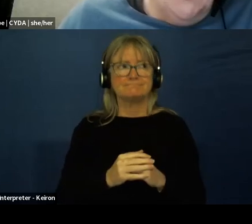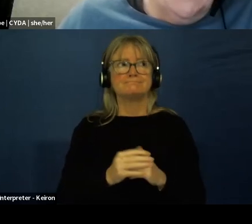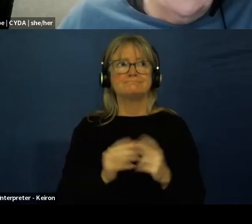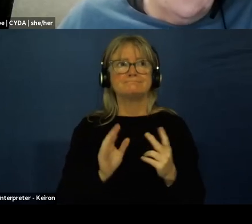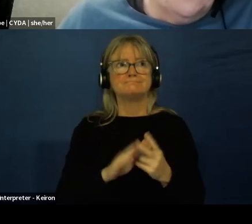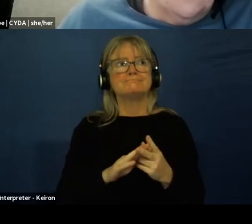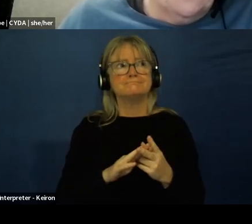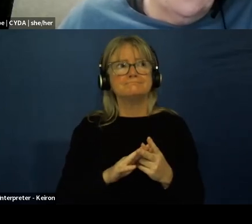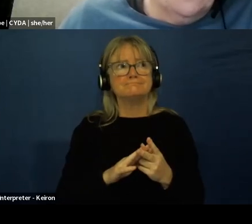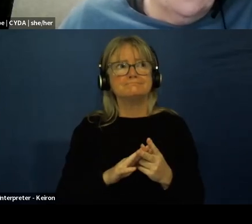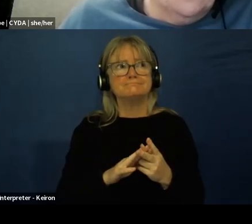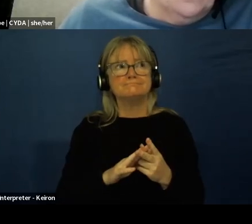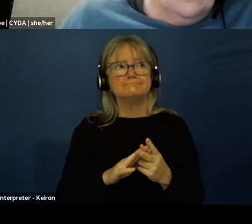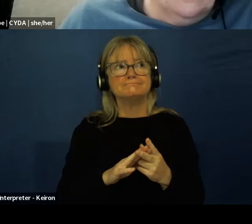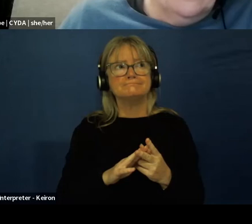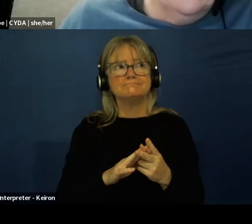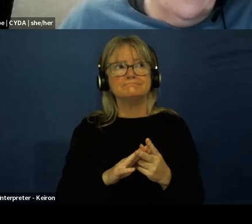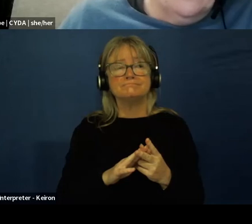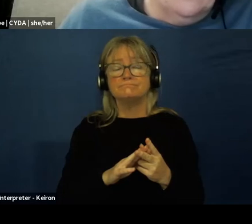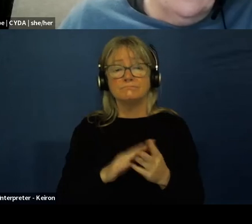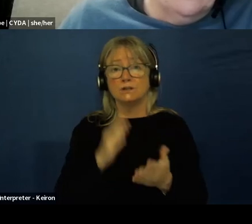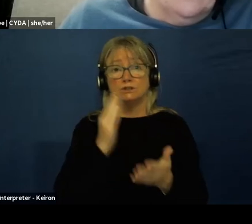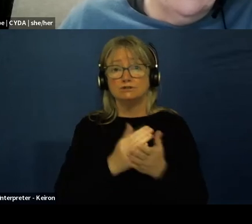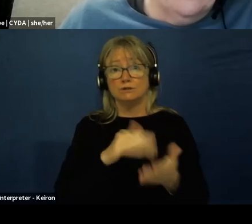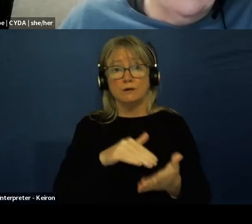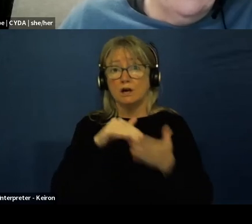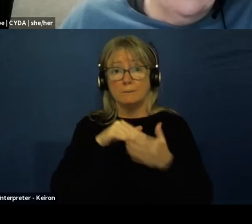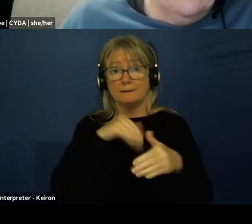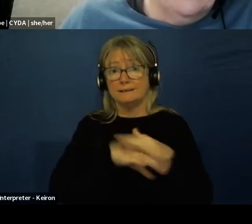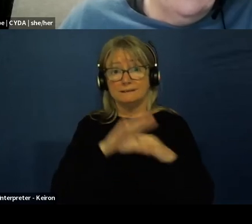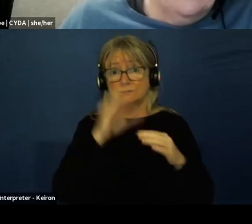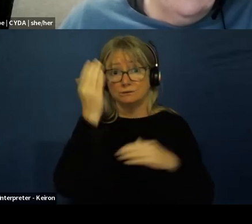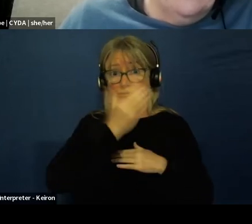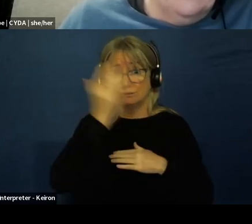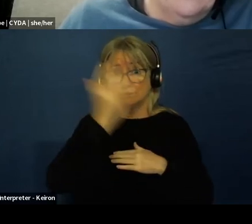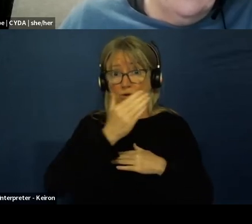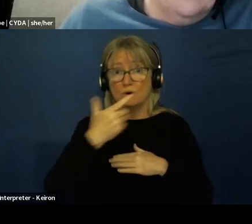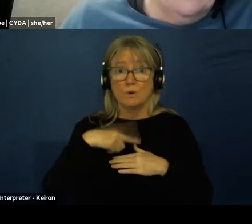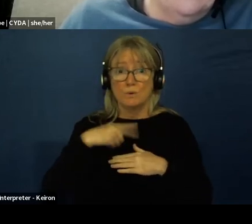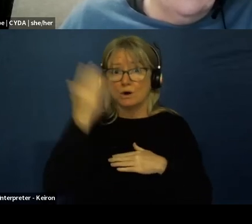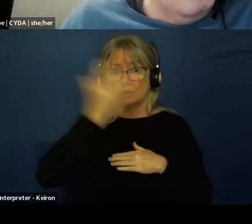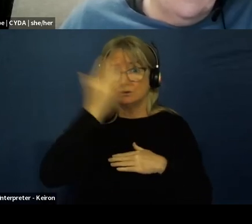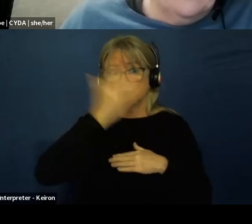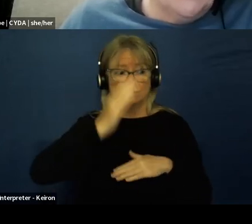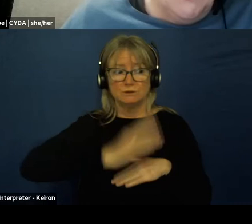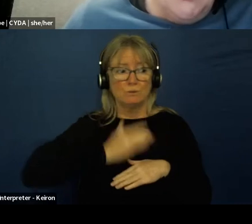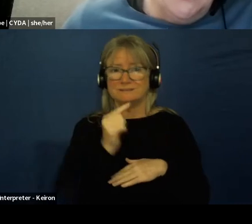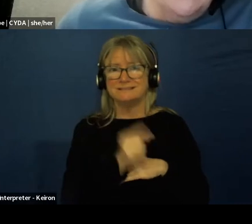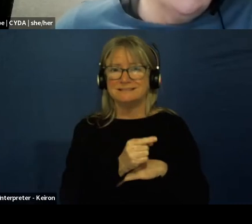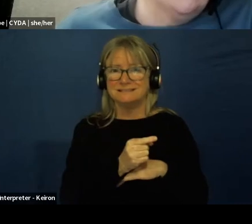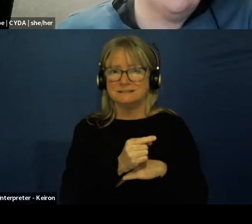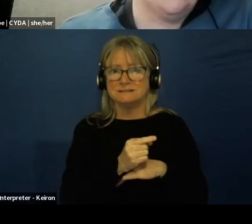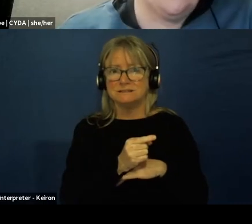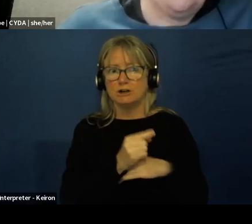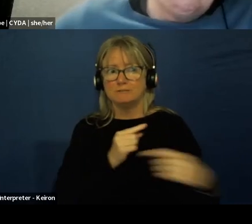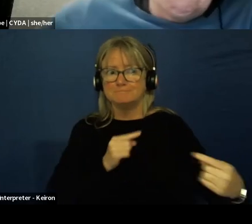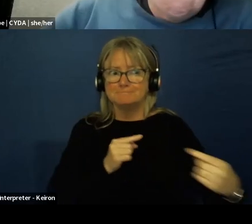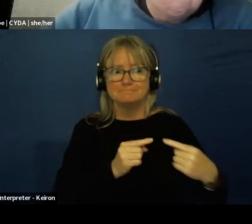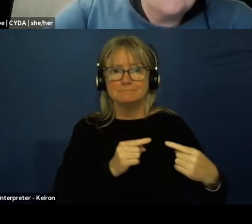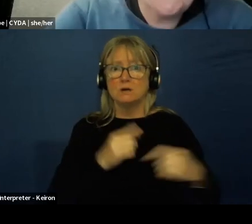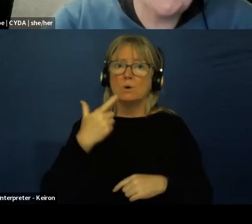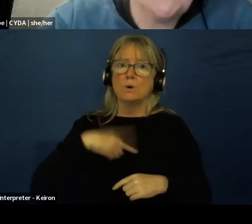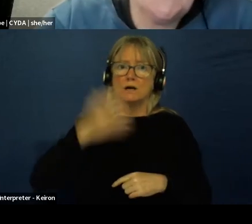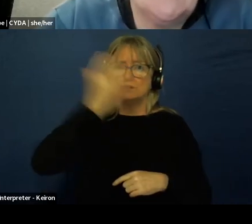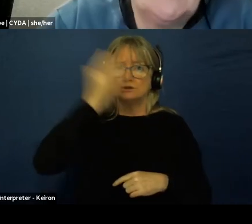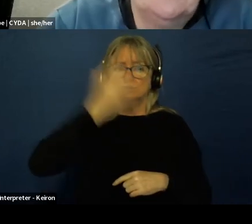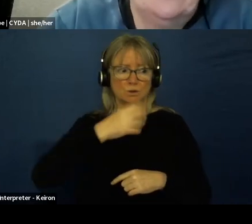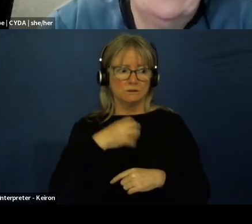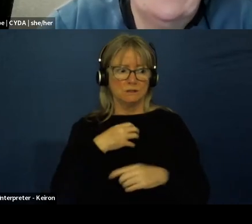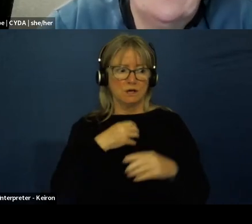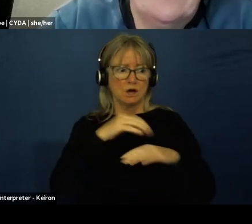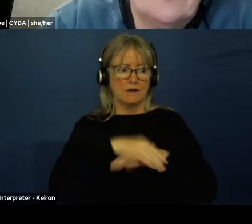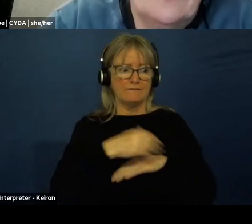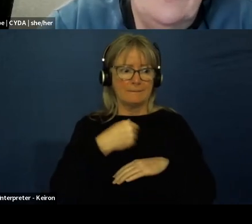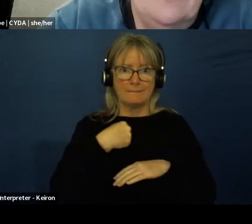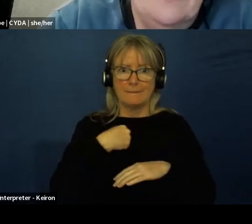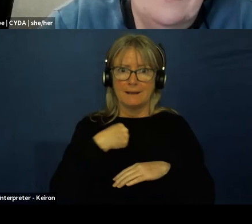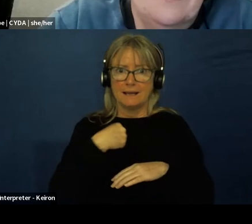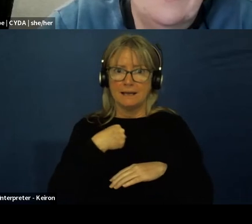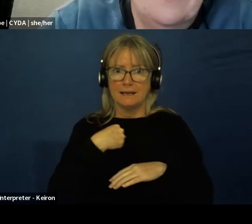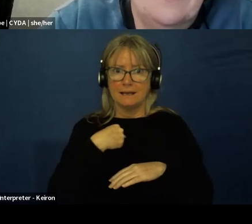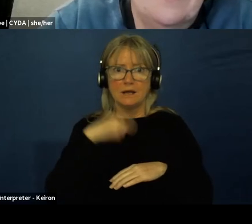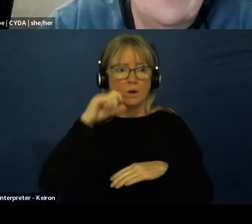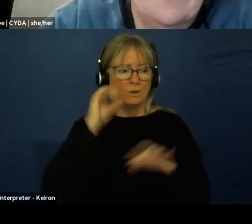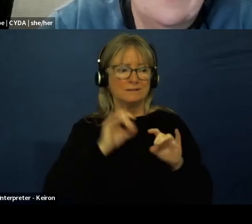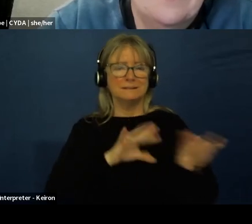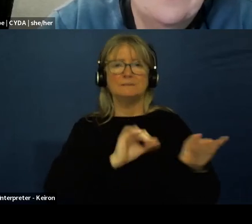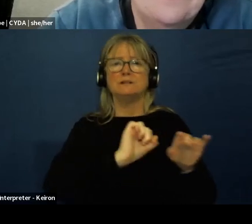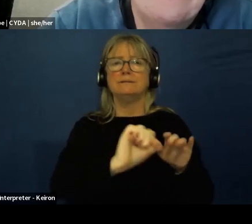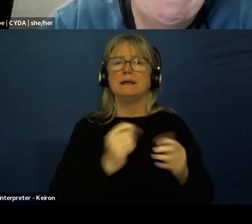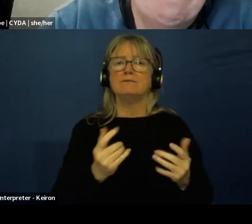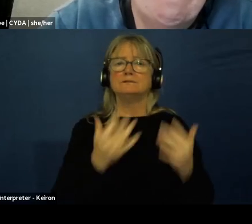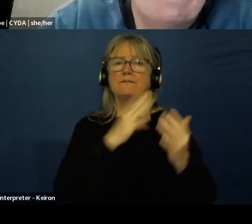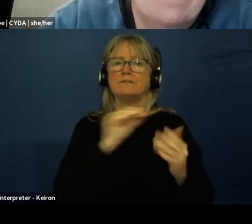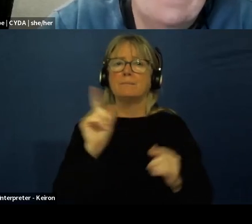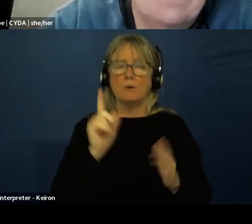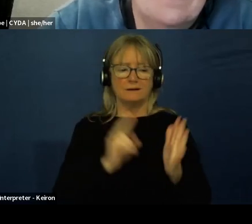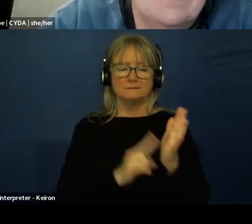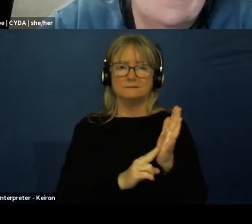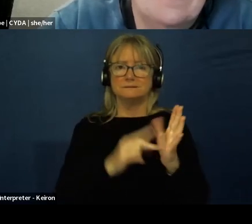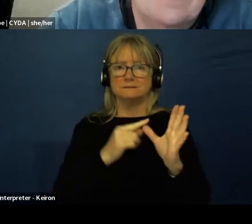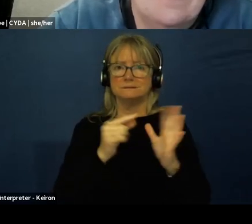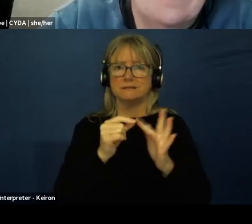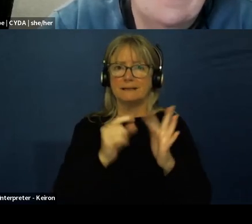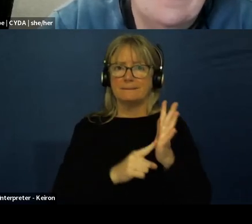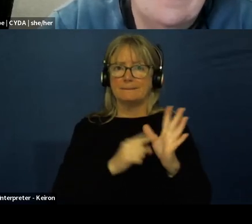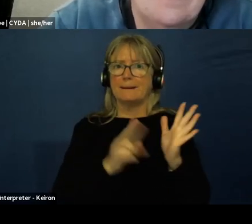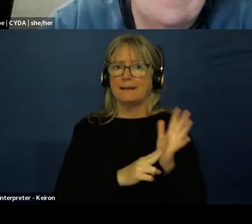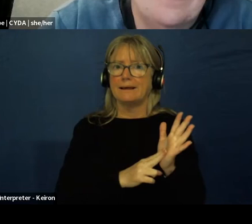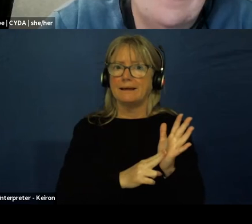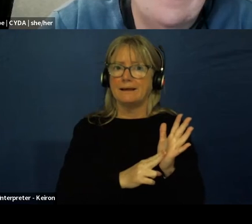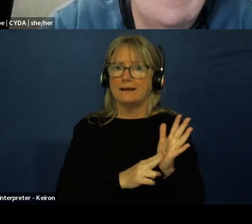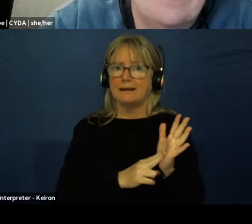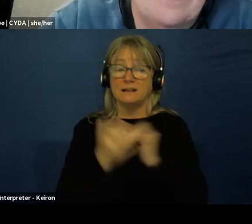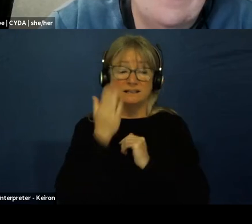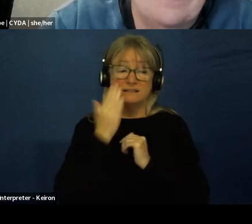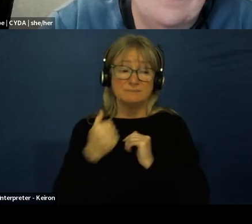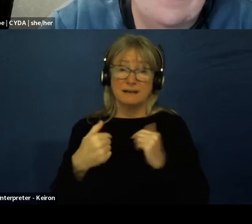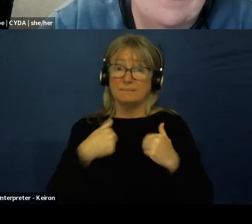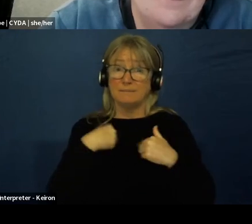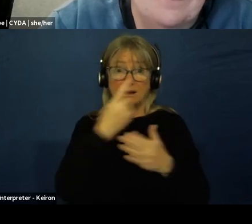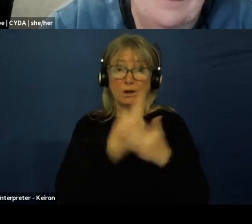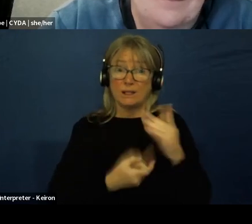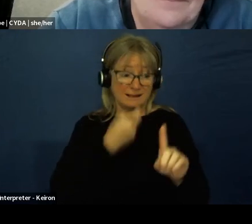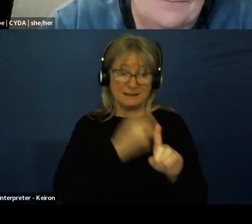that they actually really helped me to get into school because the school would wouldn't go anywhere, because they were afraid of me, destroying the net plan results, even though that I was only in kindergarten and wouldn't do the math plan until you